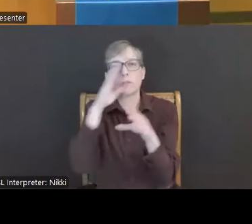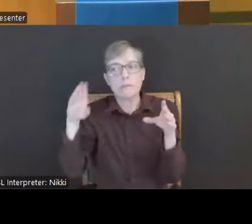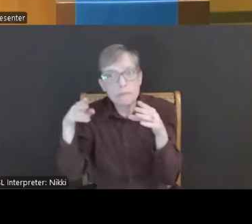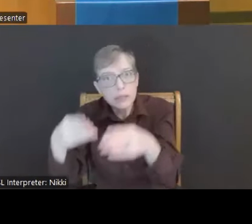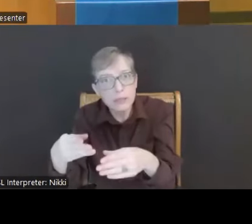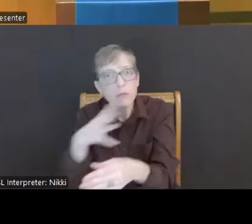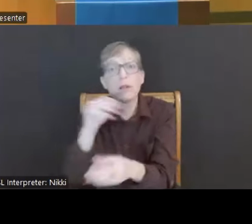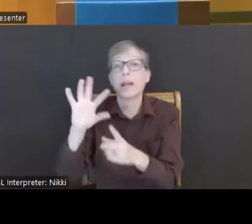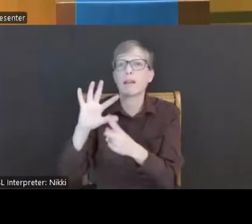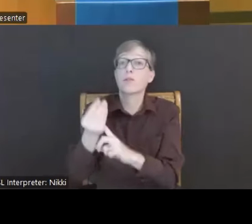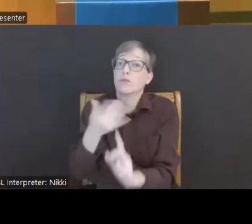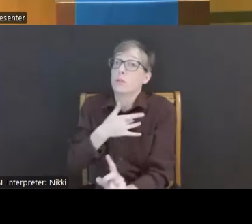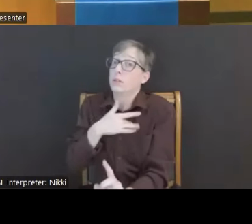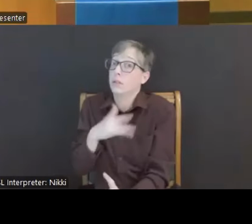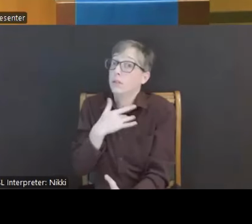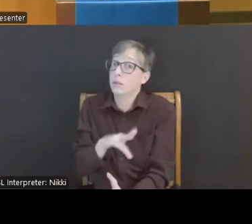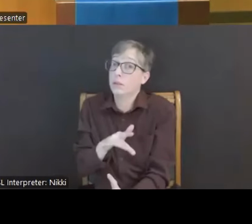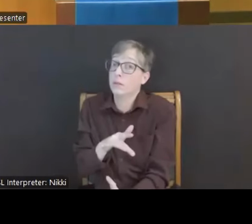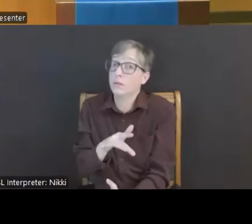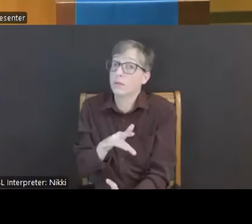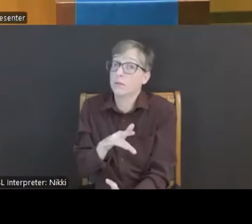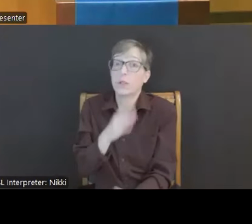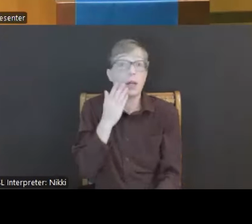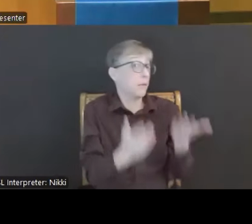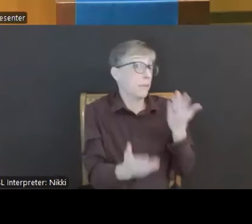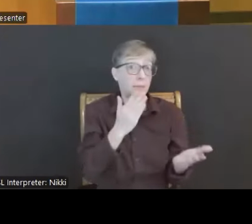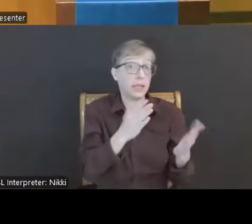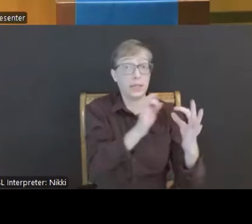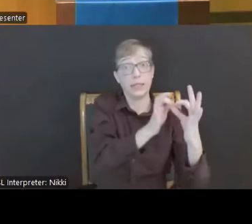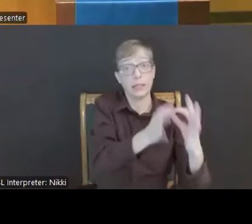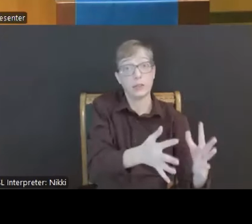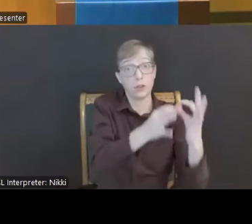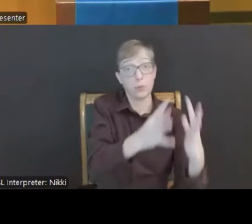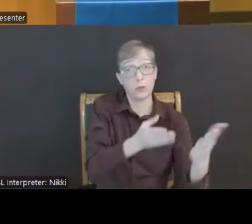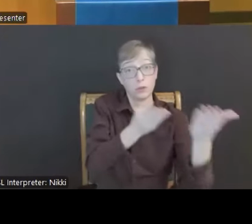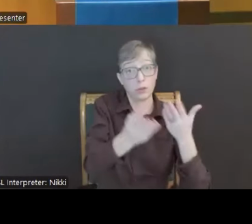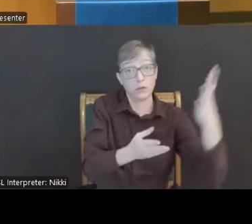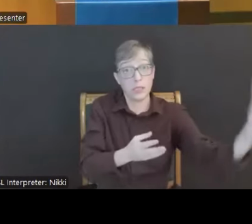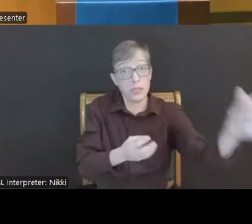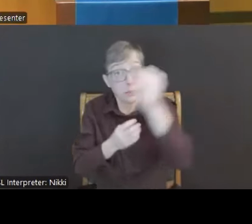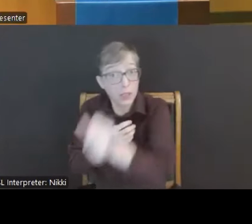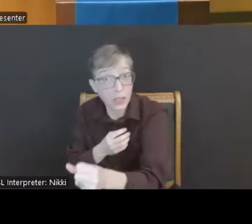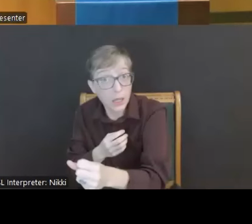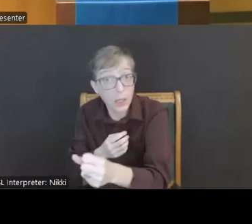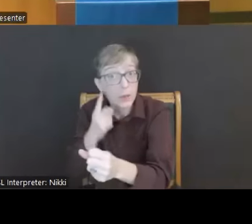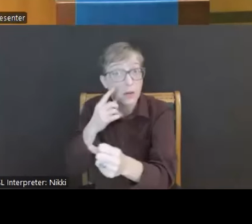whether this means involving interpreter services to make sure that family feels heard um and family